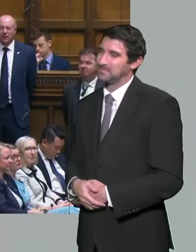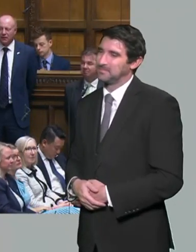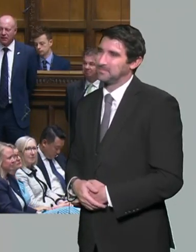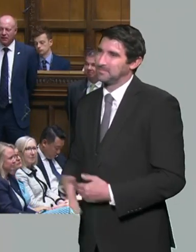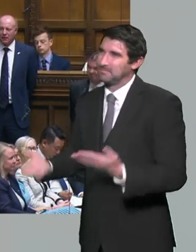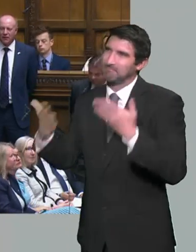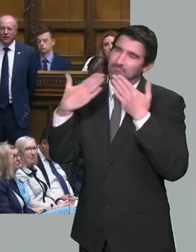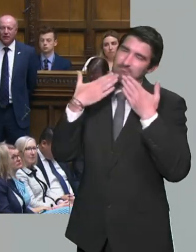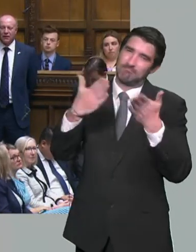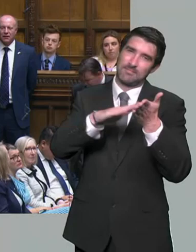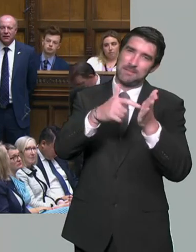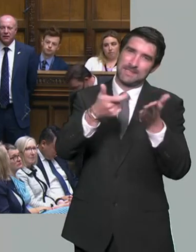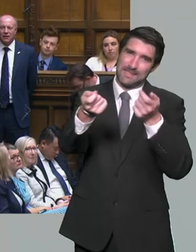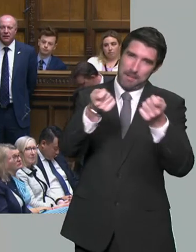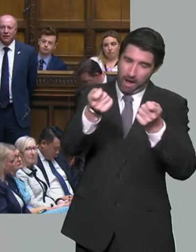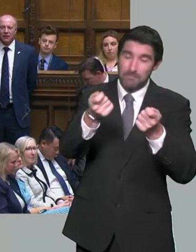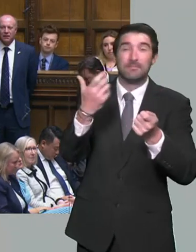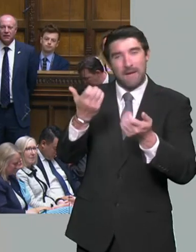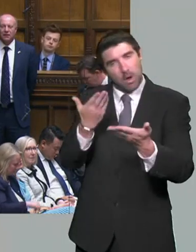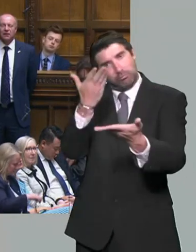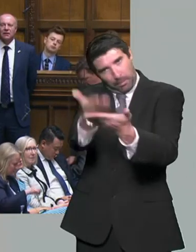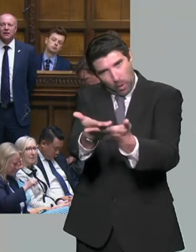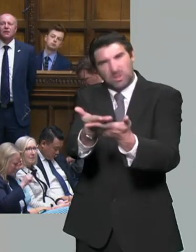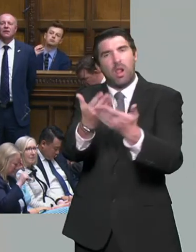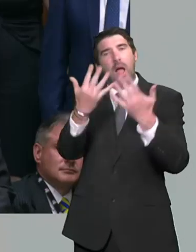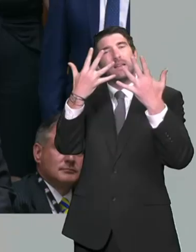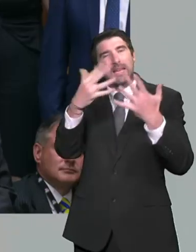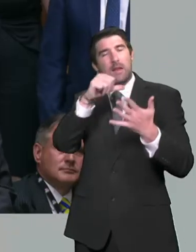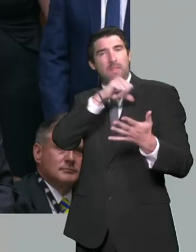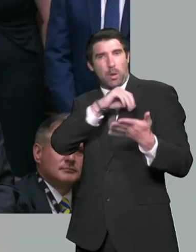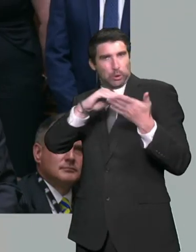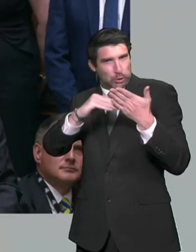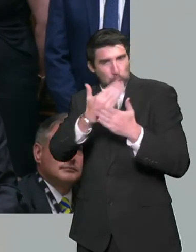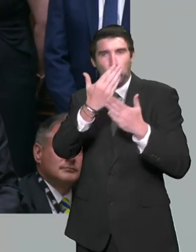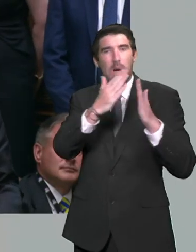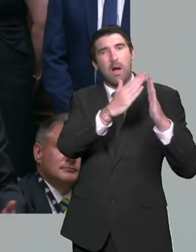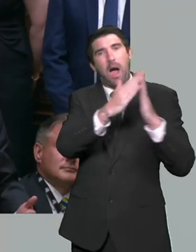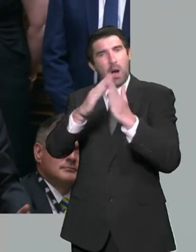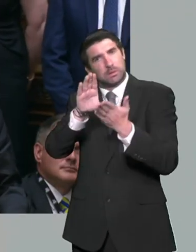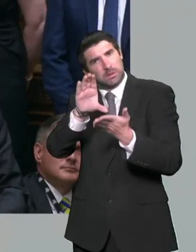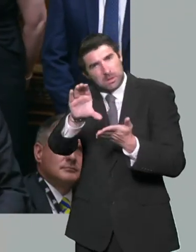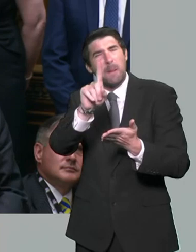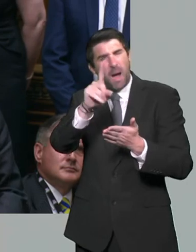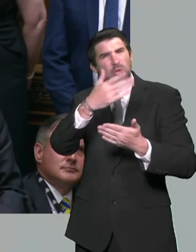There are proposals for up to 10,000 housing units on flood-prone greenfield sites to the